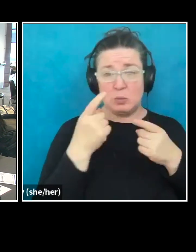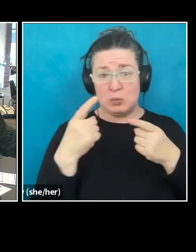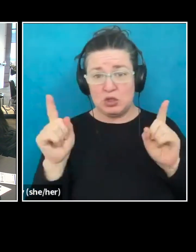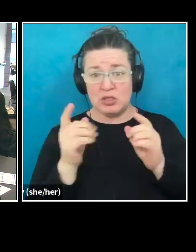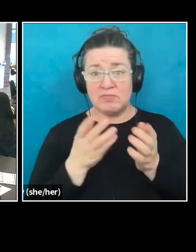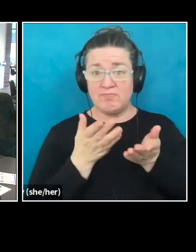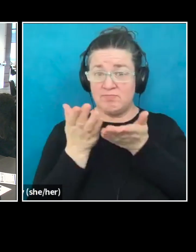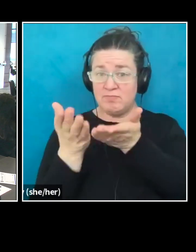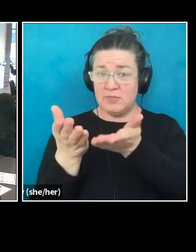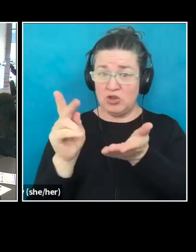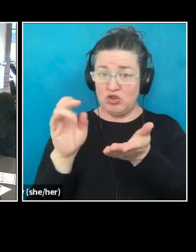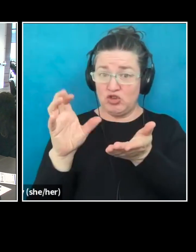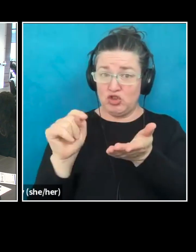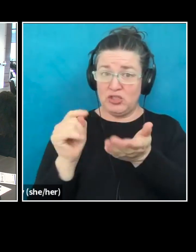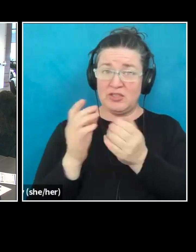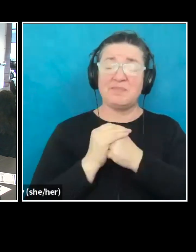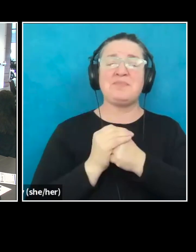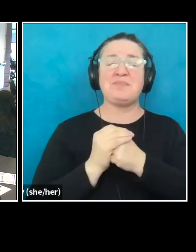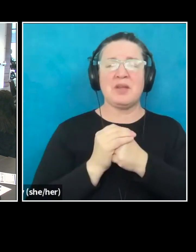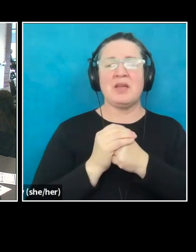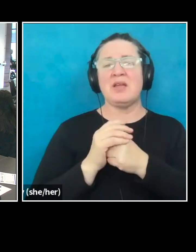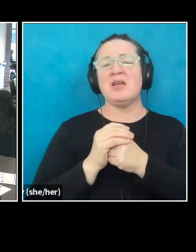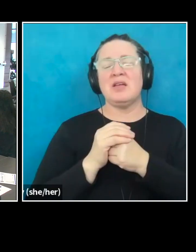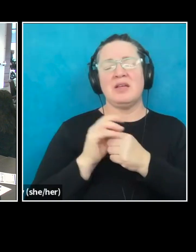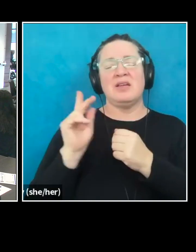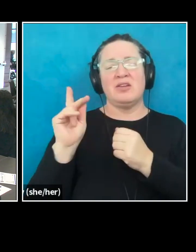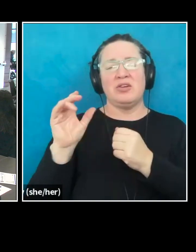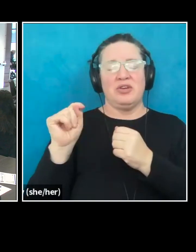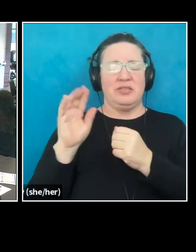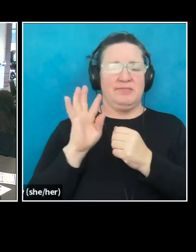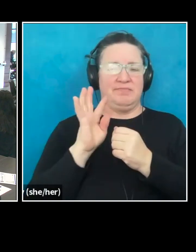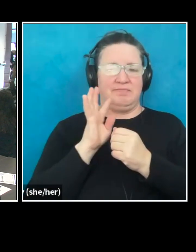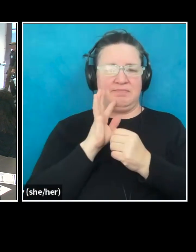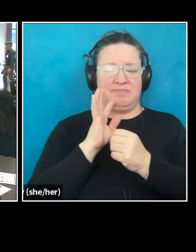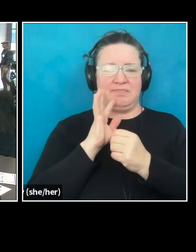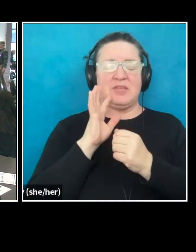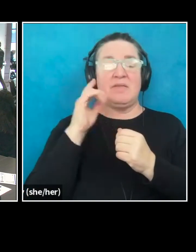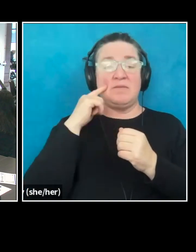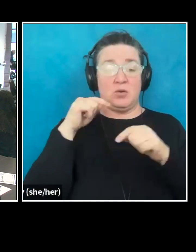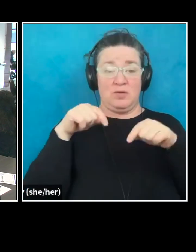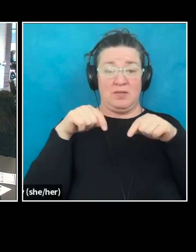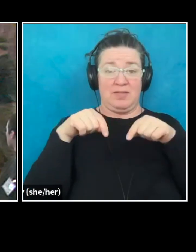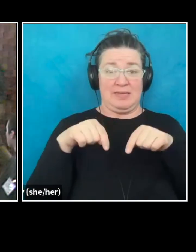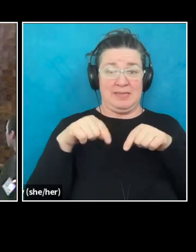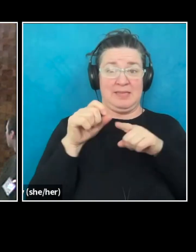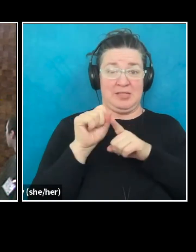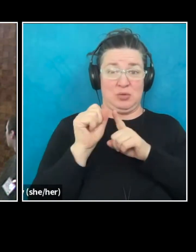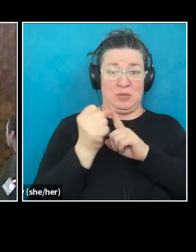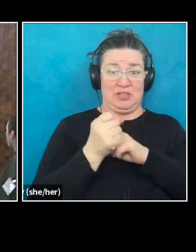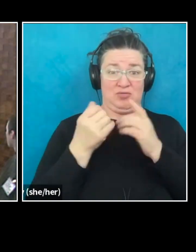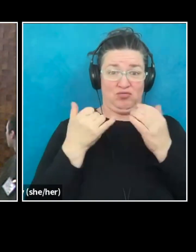Uh we were just talking about how at least for this uh instance that you provided like the number